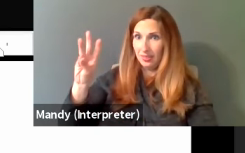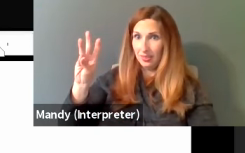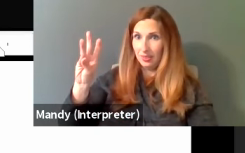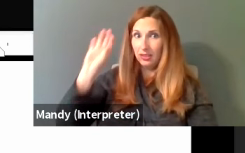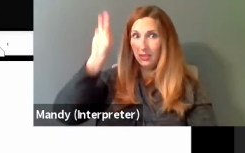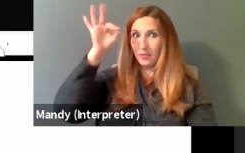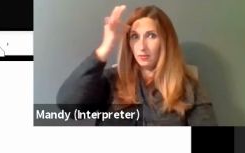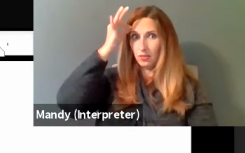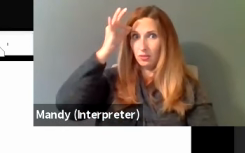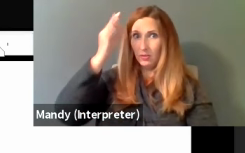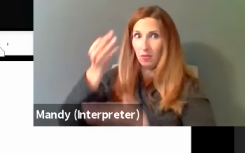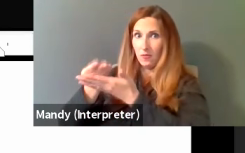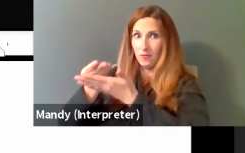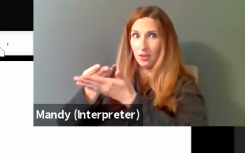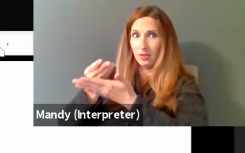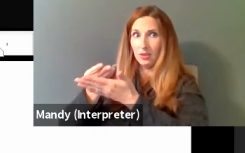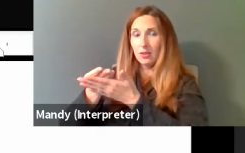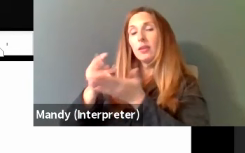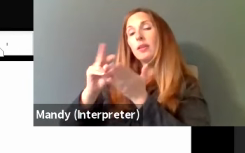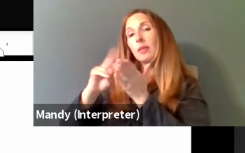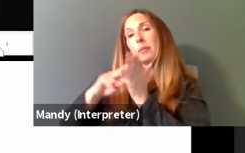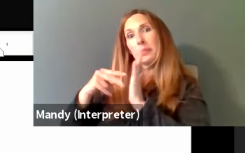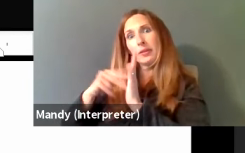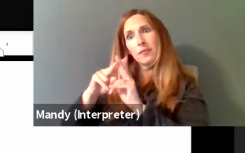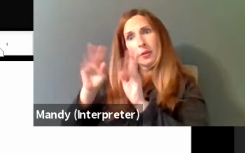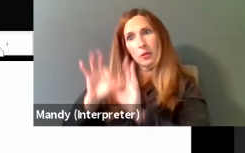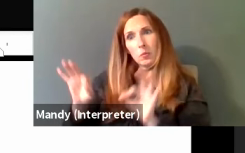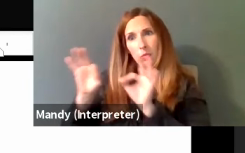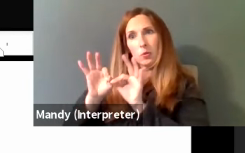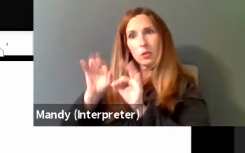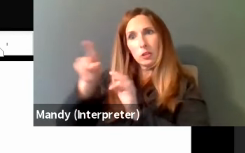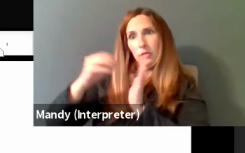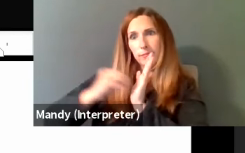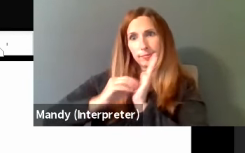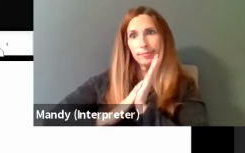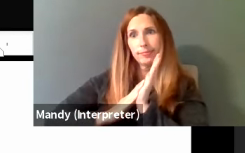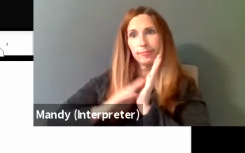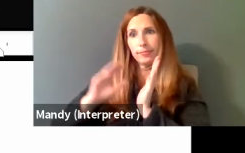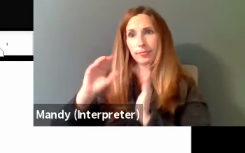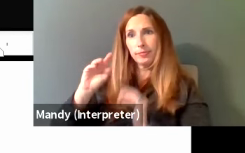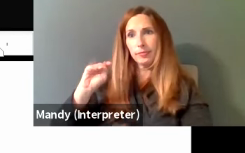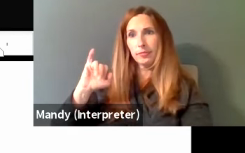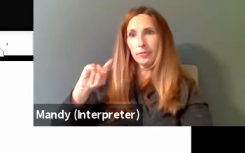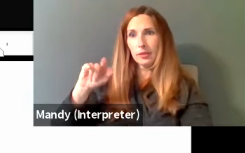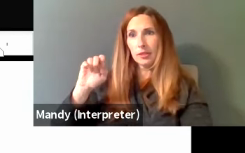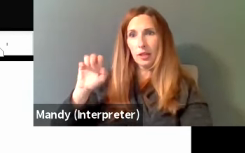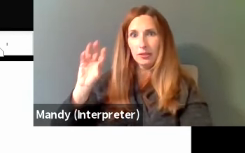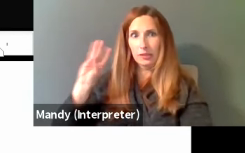that I spoke of, it's really important that you reference Title VI into some of the introduction and background